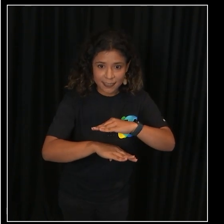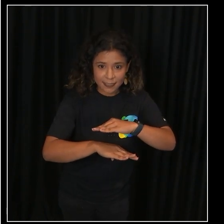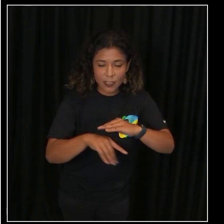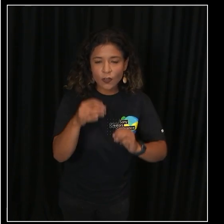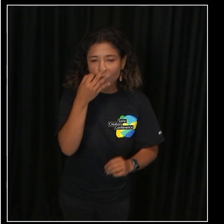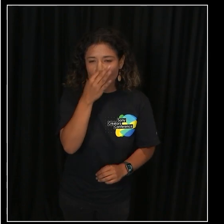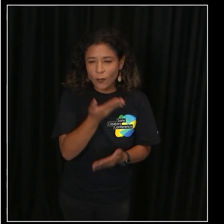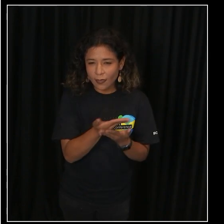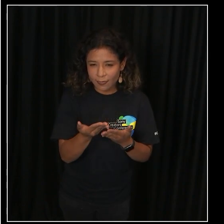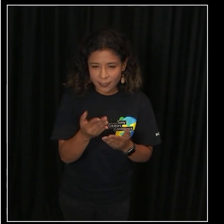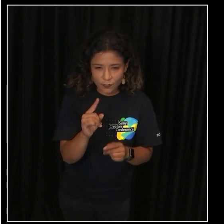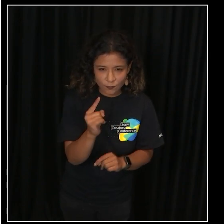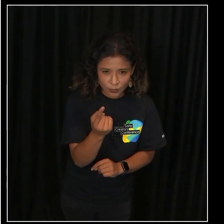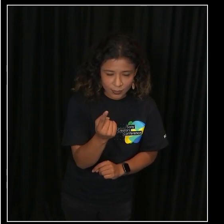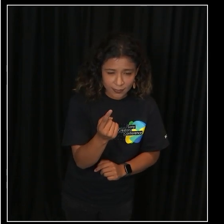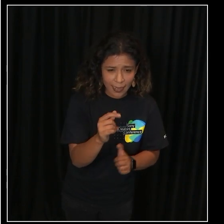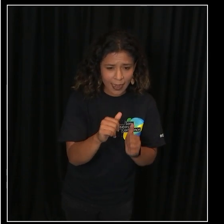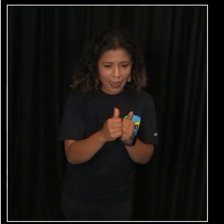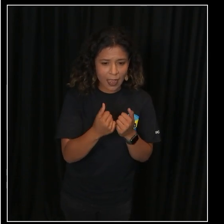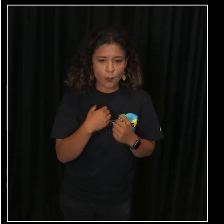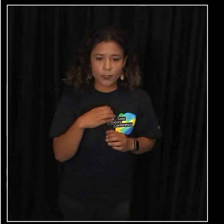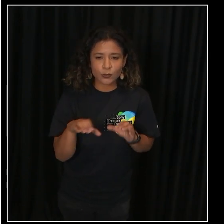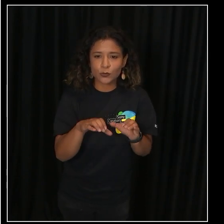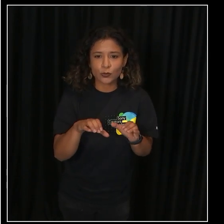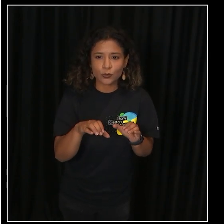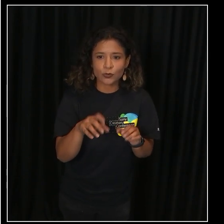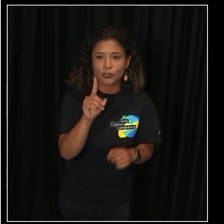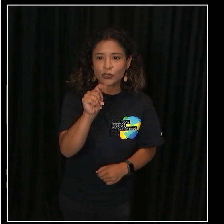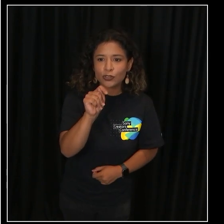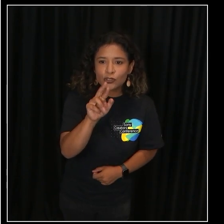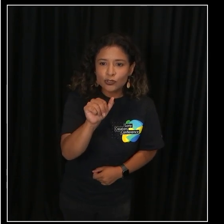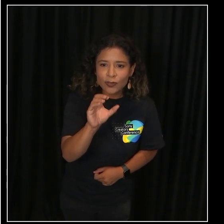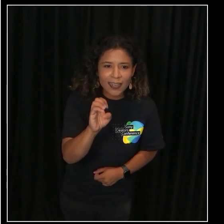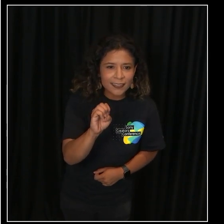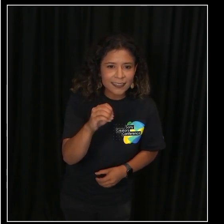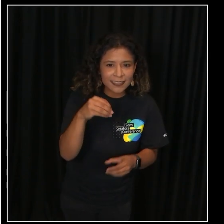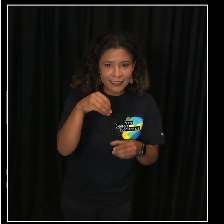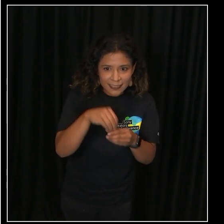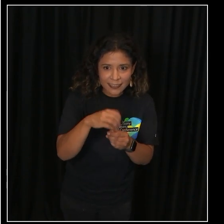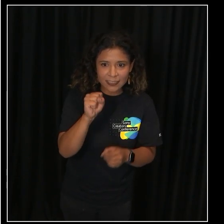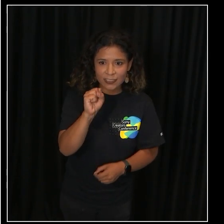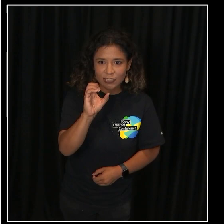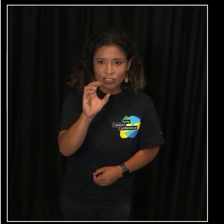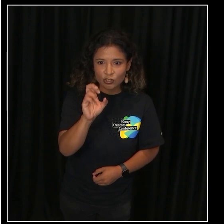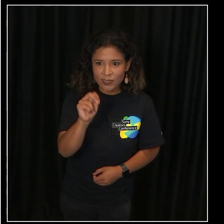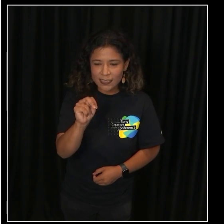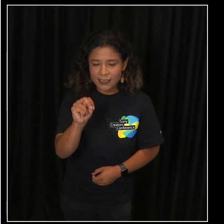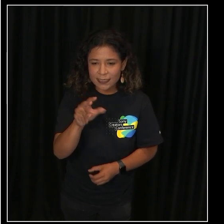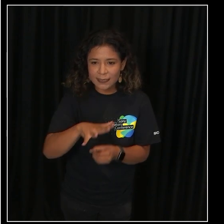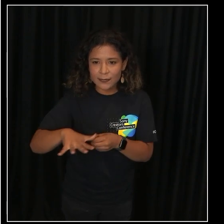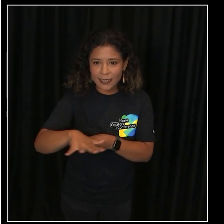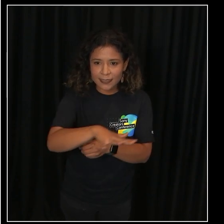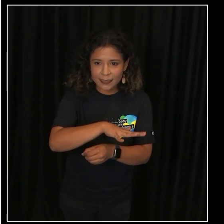First, I have to cover how you actually do trace array in Screen Space. So, yes, we're going back to coordinate systems 101.